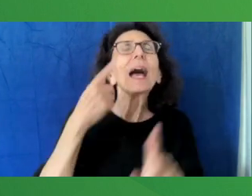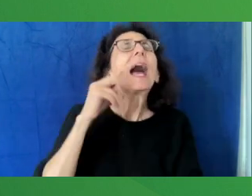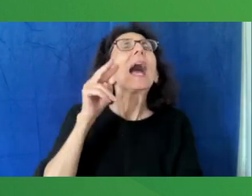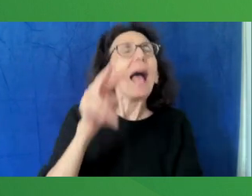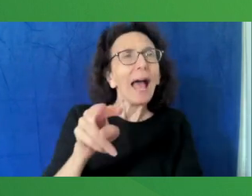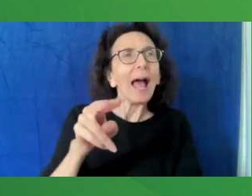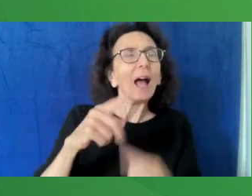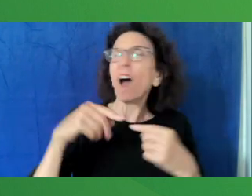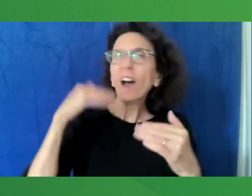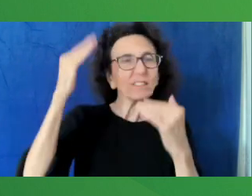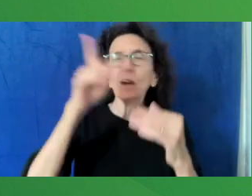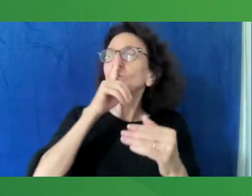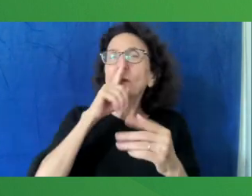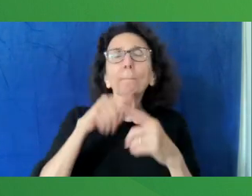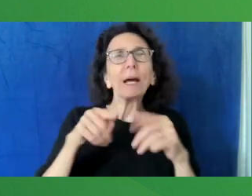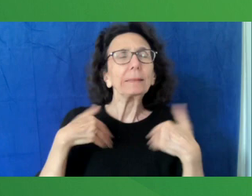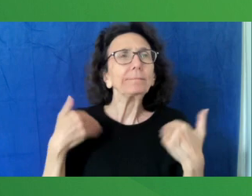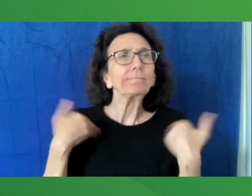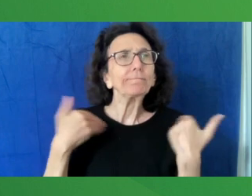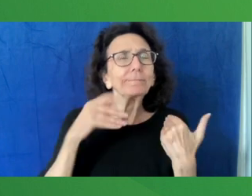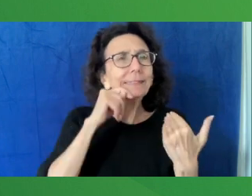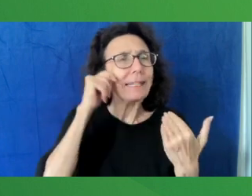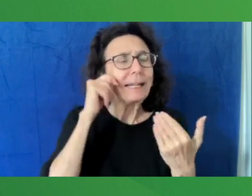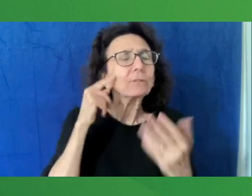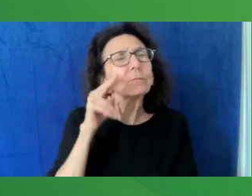and wonder about this data.